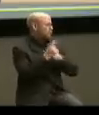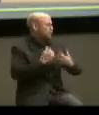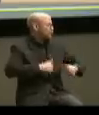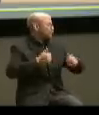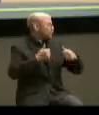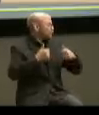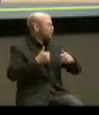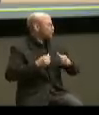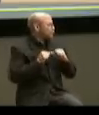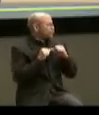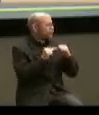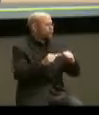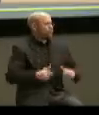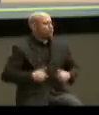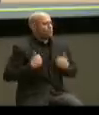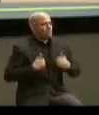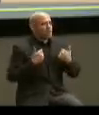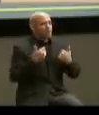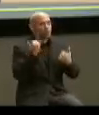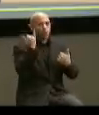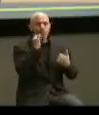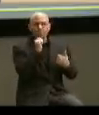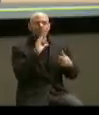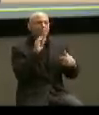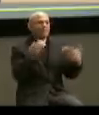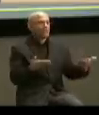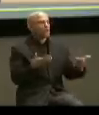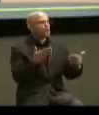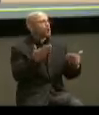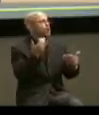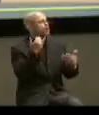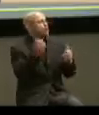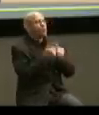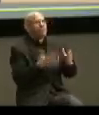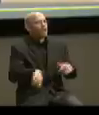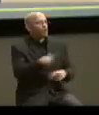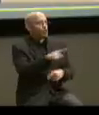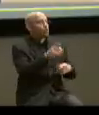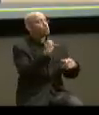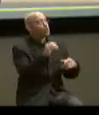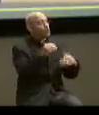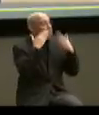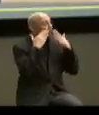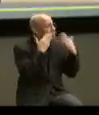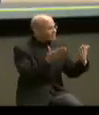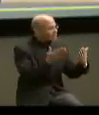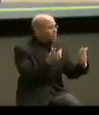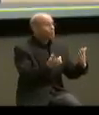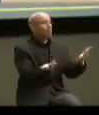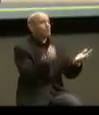AND WE WOULD NOT BE WHERE WE ARE BUT FOR YOUR CONTRIBUTIONS. SO THANK YOU. ONCE AGAIN, I WANT TO THANK EVERYBODY IN THIS ROOM FOR